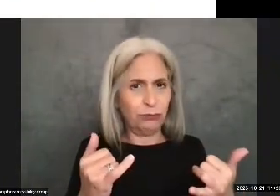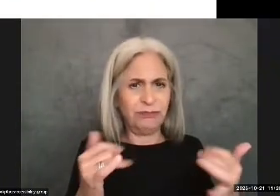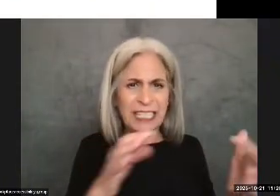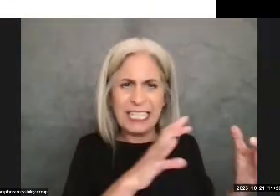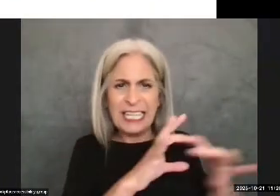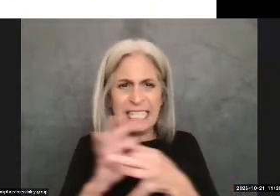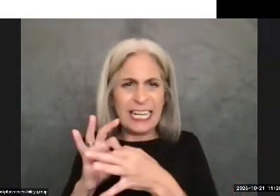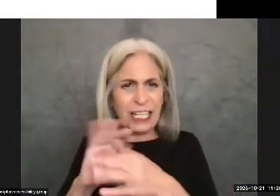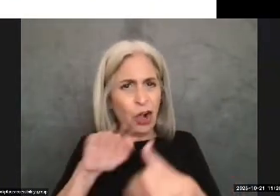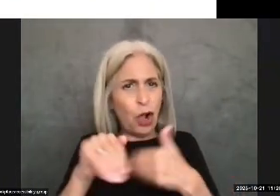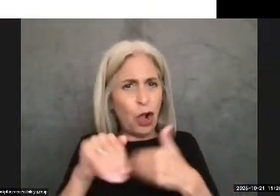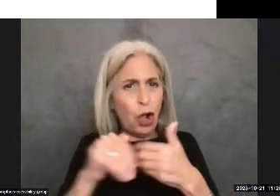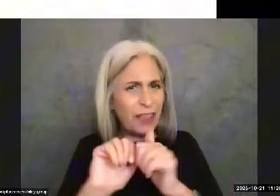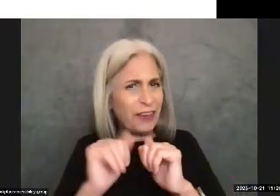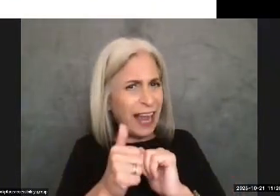Kathleen DeForest: Now, wrapping it all together.